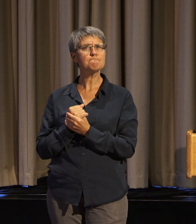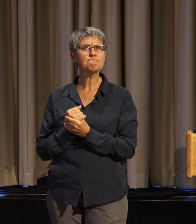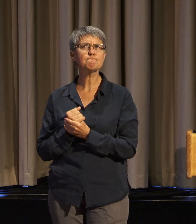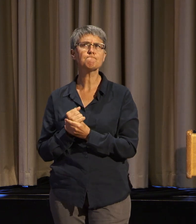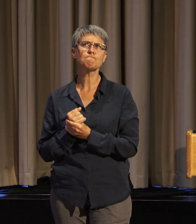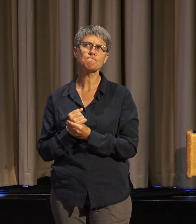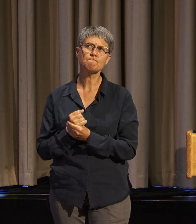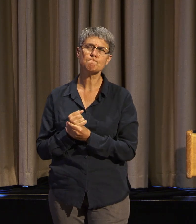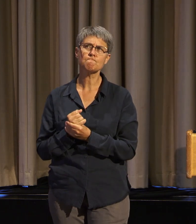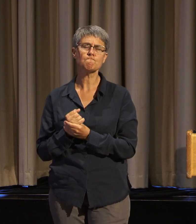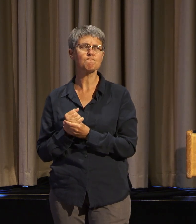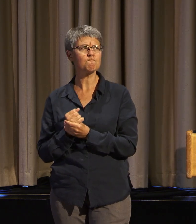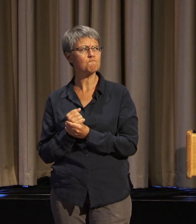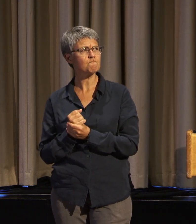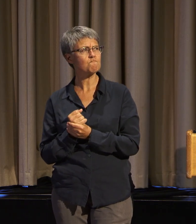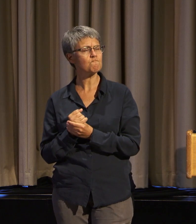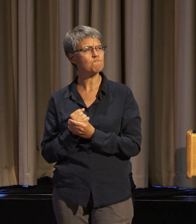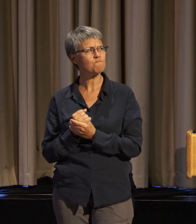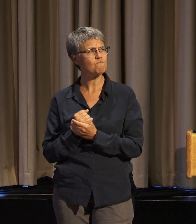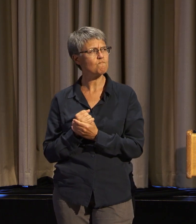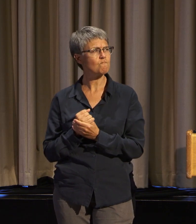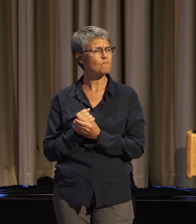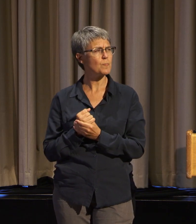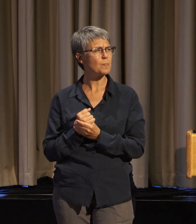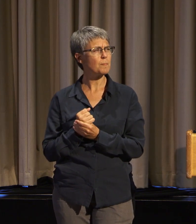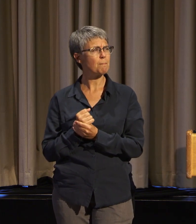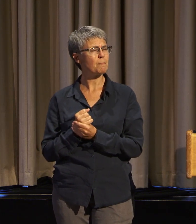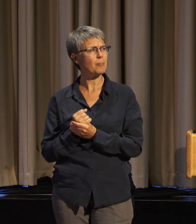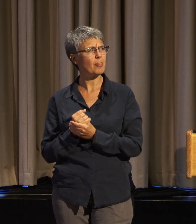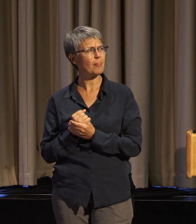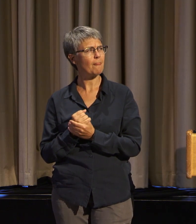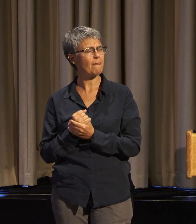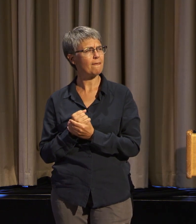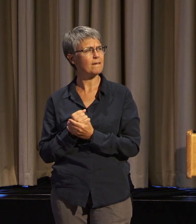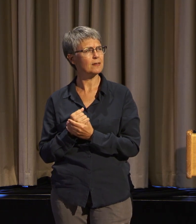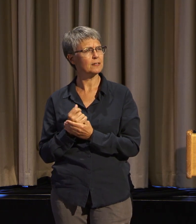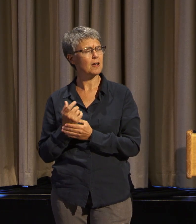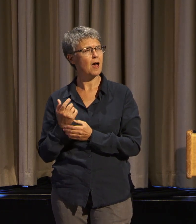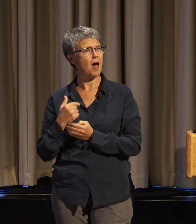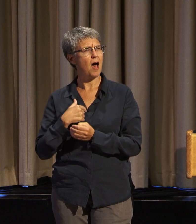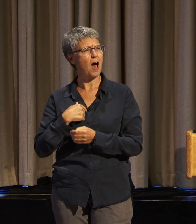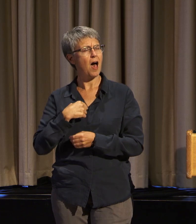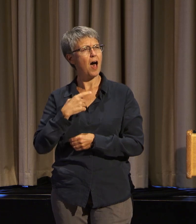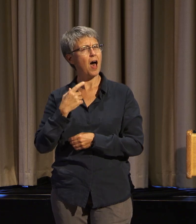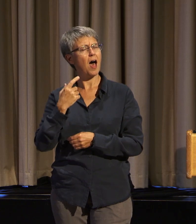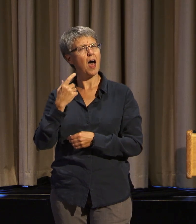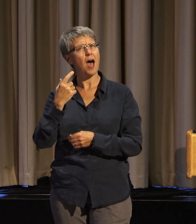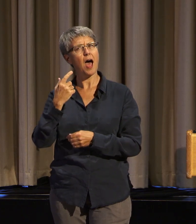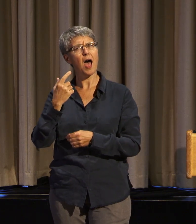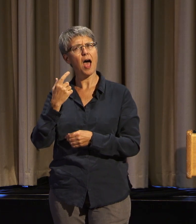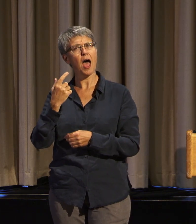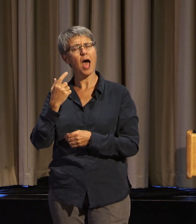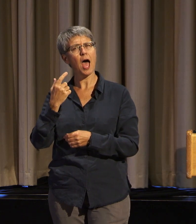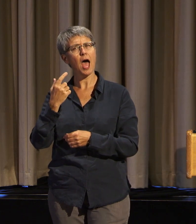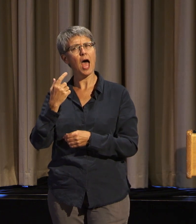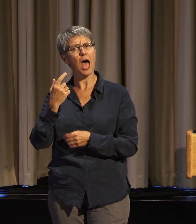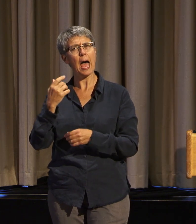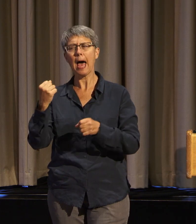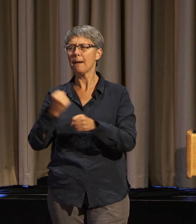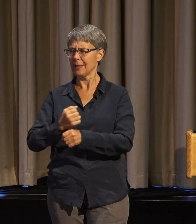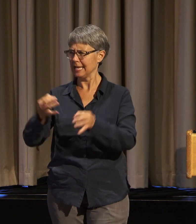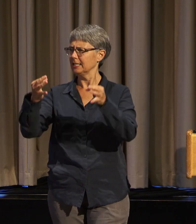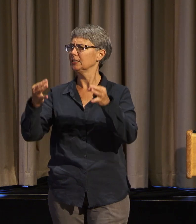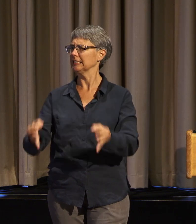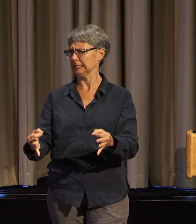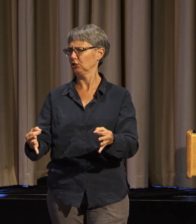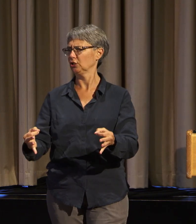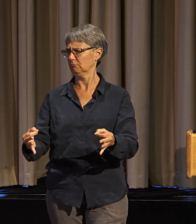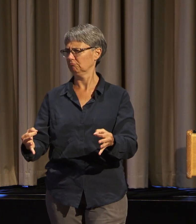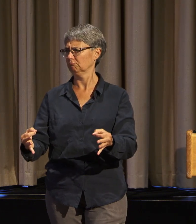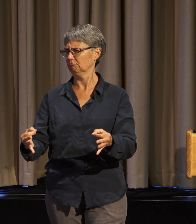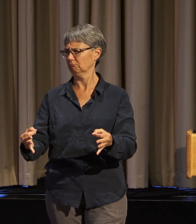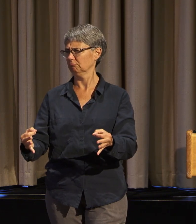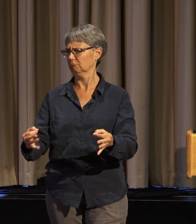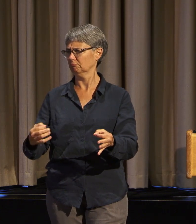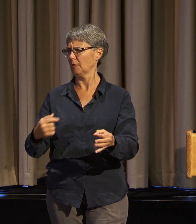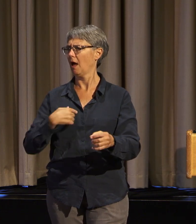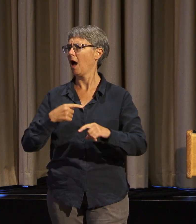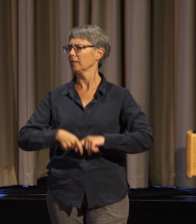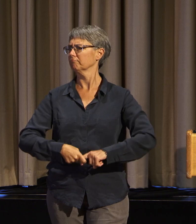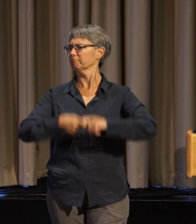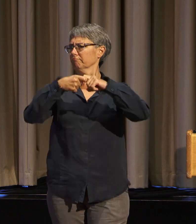not forgot, but put aside the fact that I was black